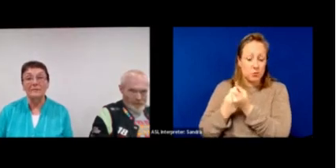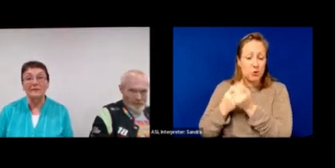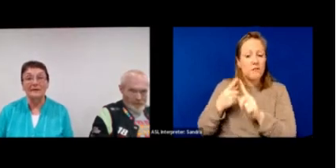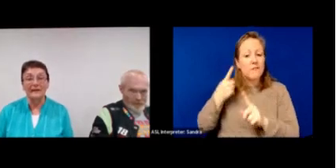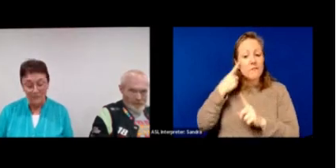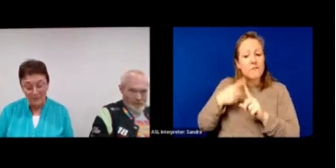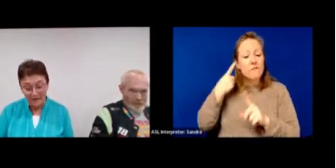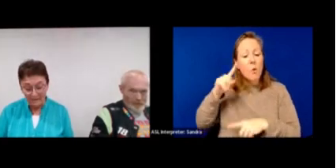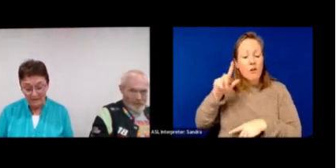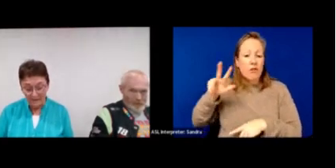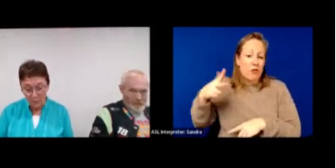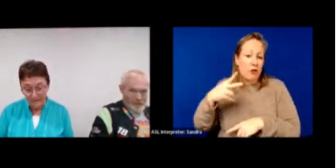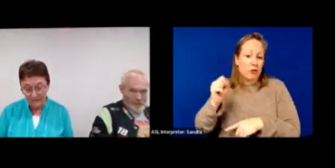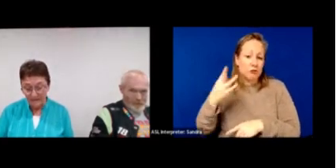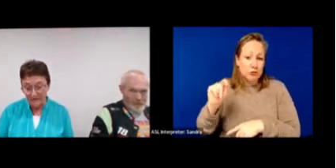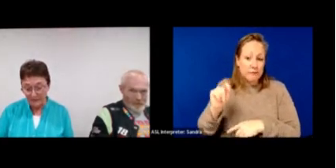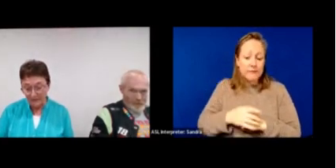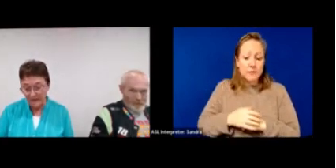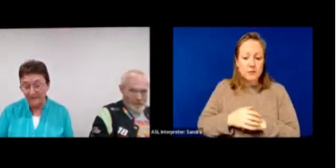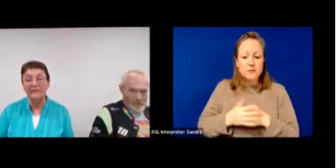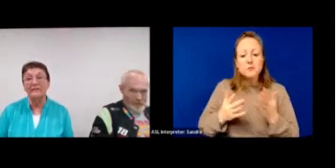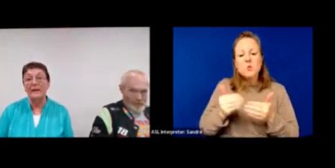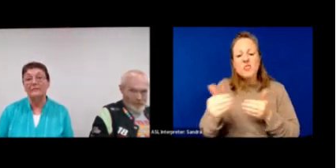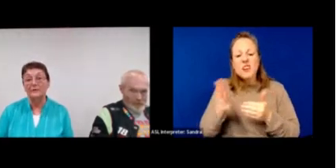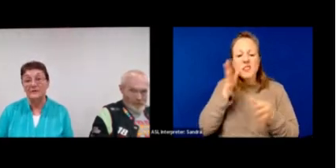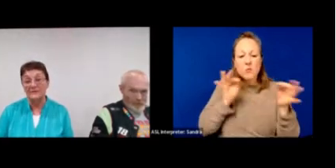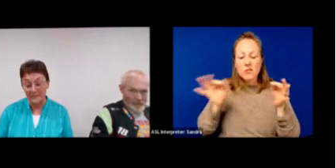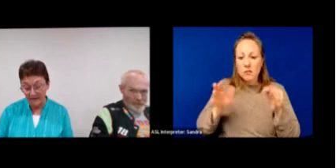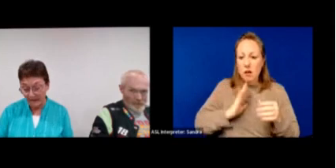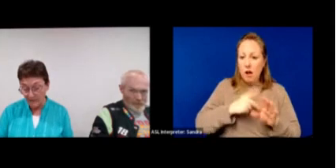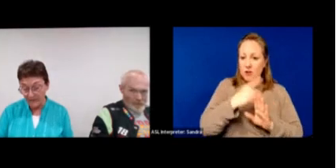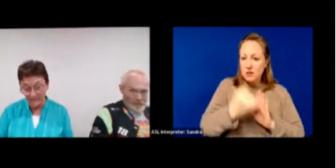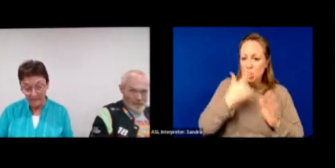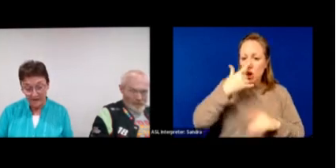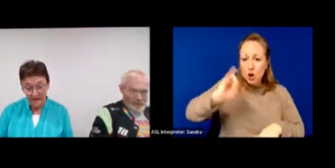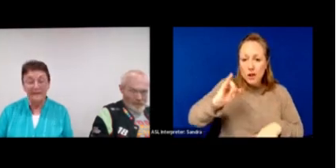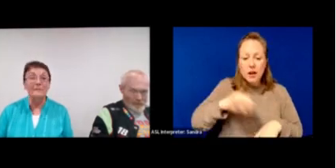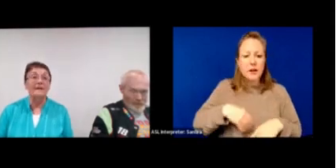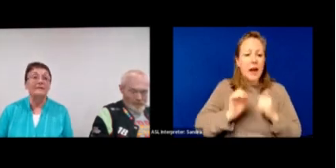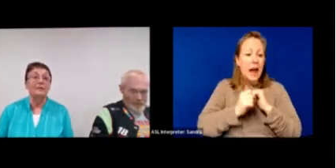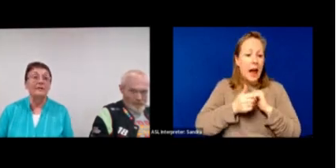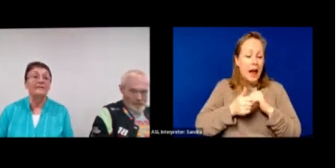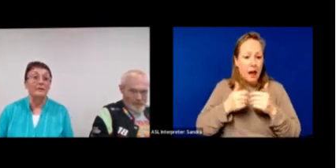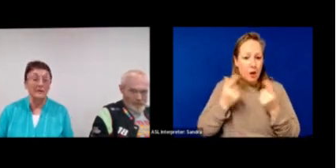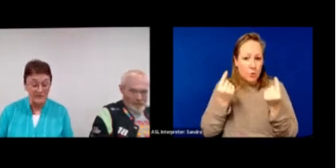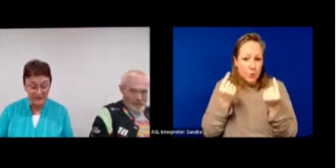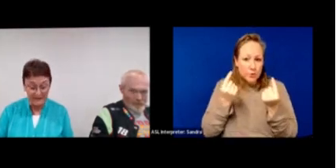over the next few minutes is just what this initiative look like the steps we took to mitigate risk, and the amazing results that we are seeing